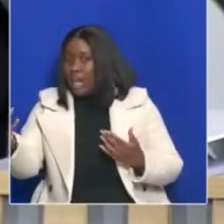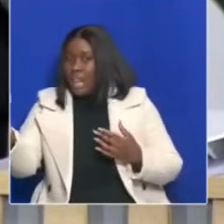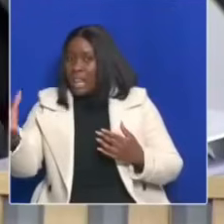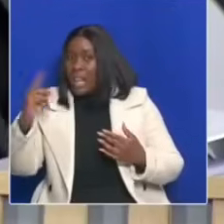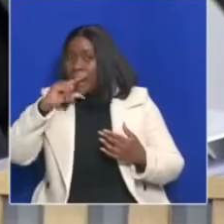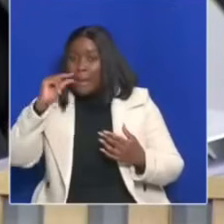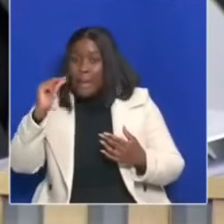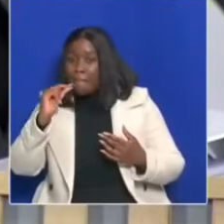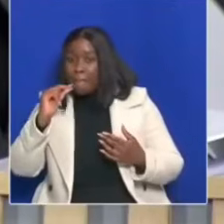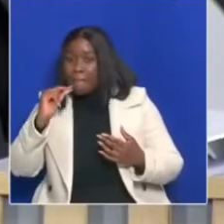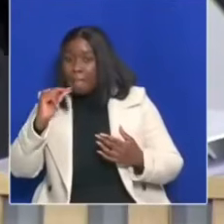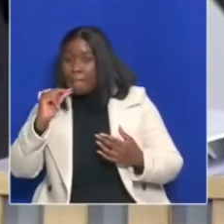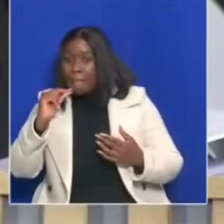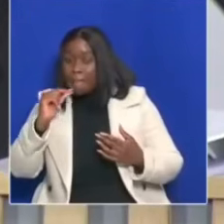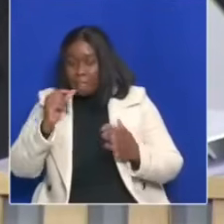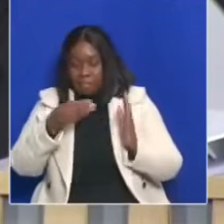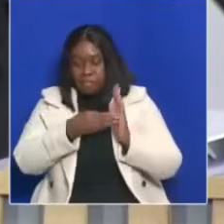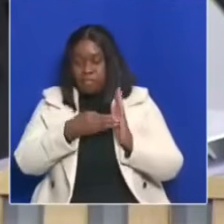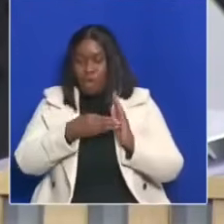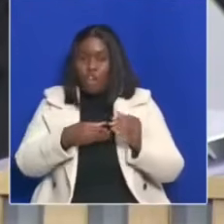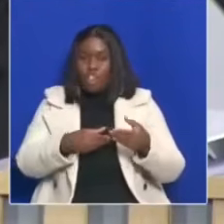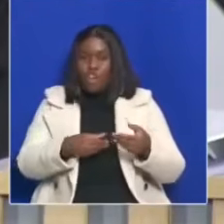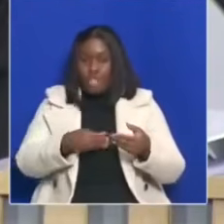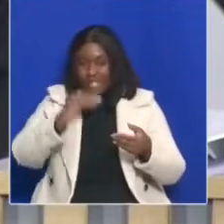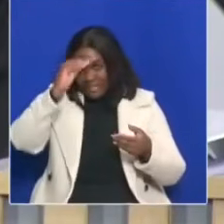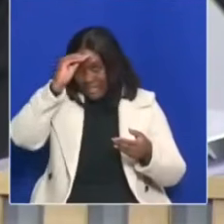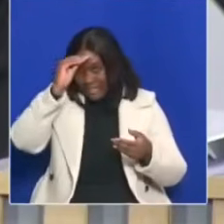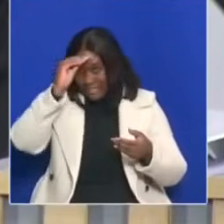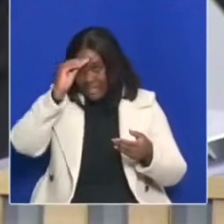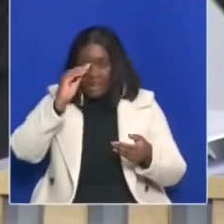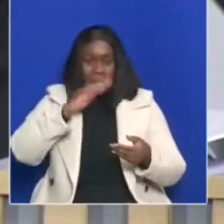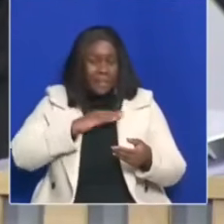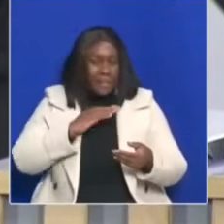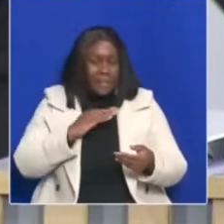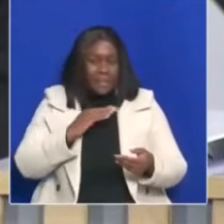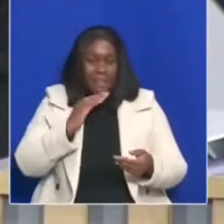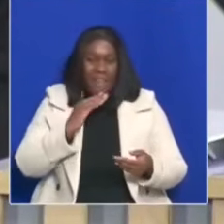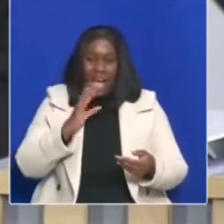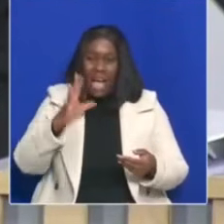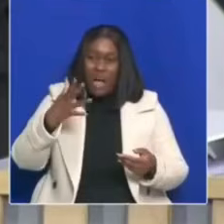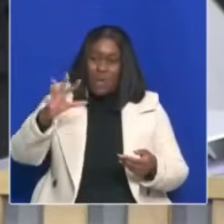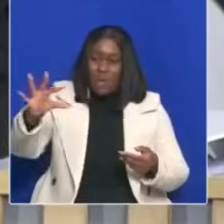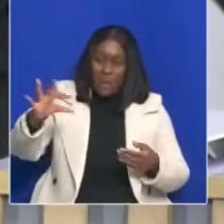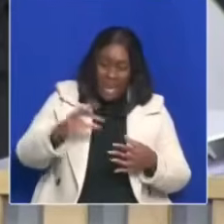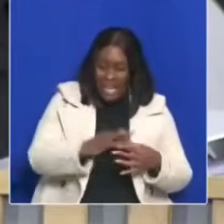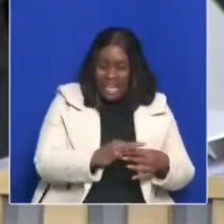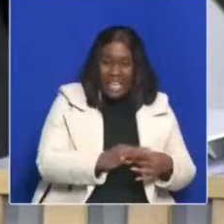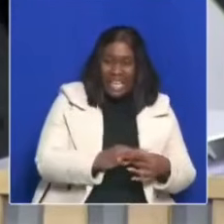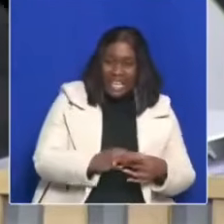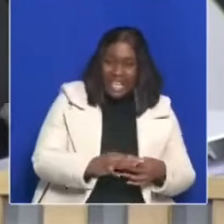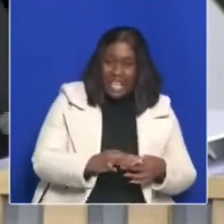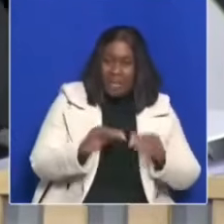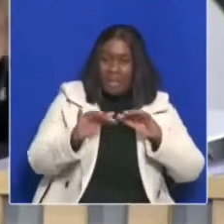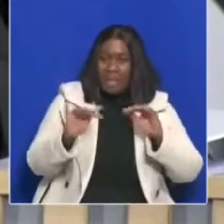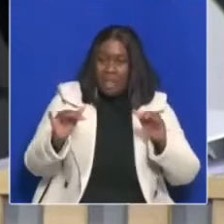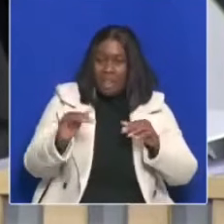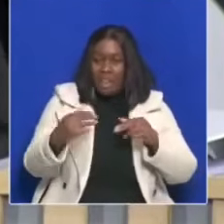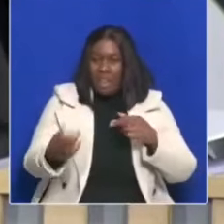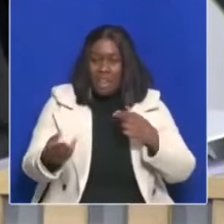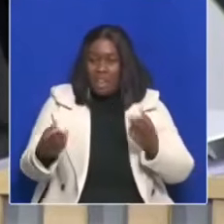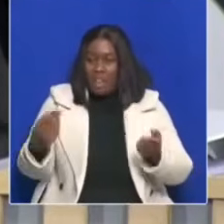in in the docket. So, so how do the task team link those unknown people to a cash in transit?